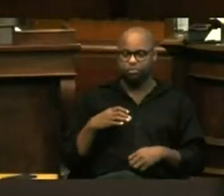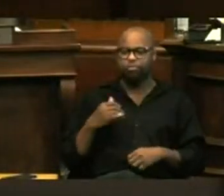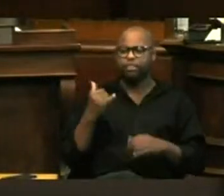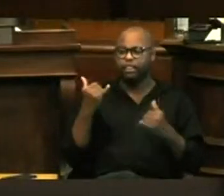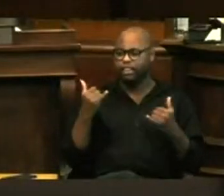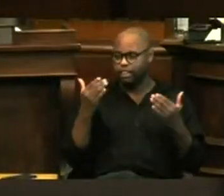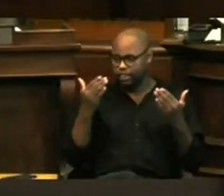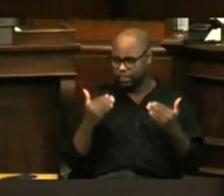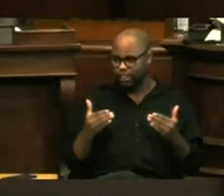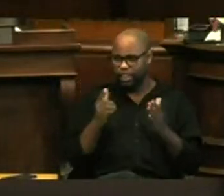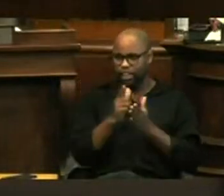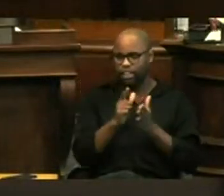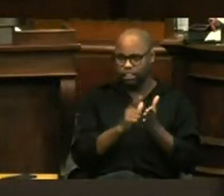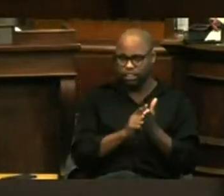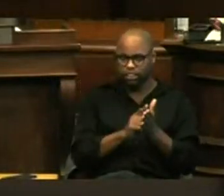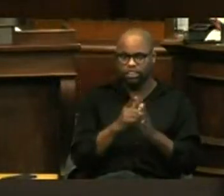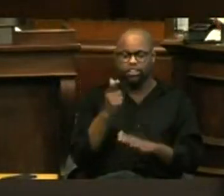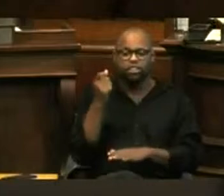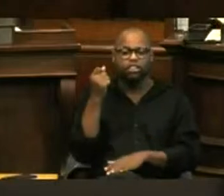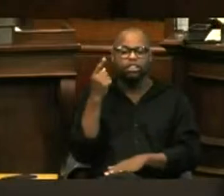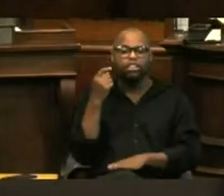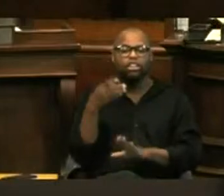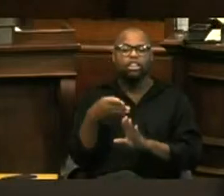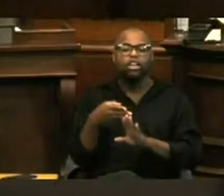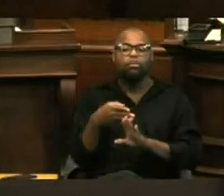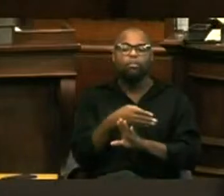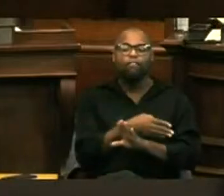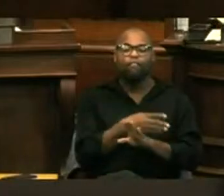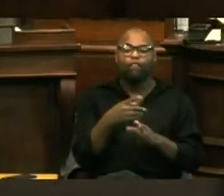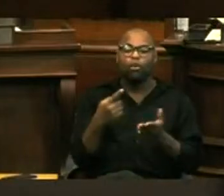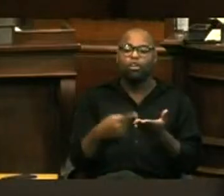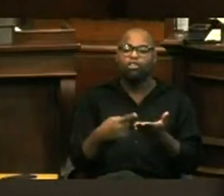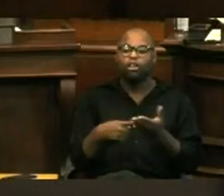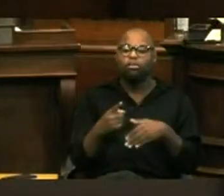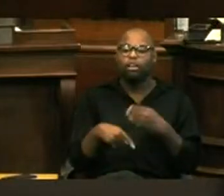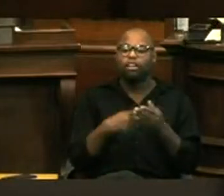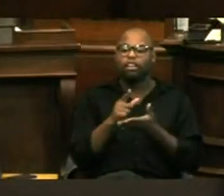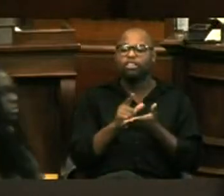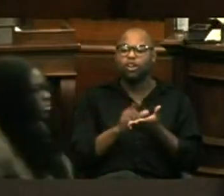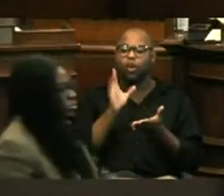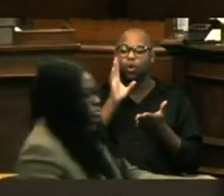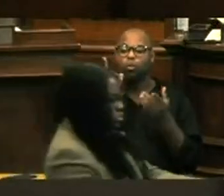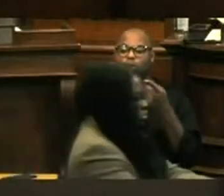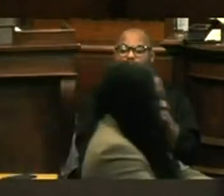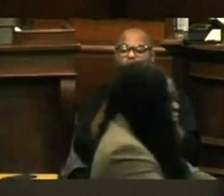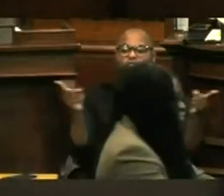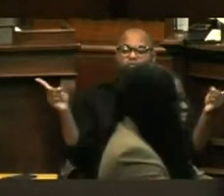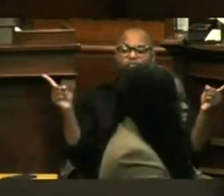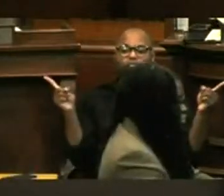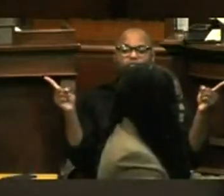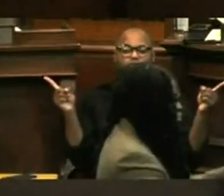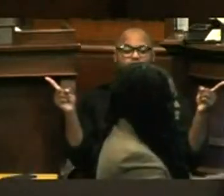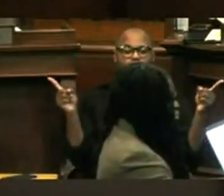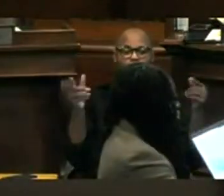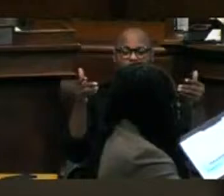portion of this committee meeting. We will now proceed to the legislation. And before I